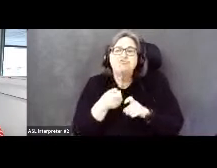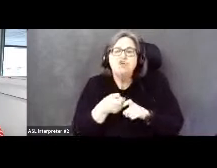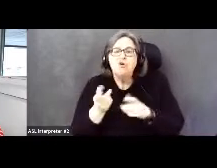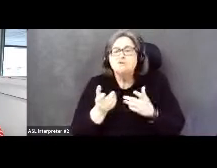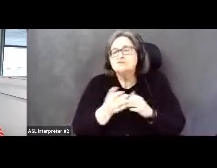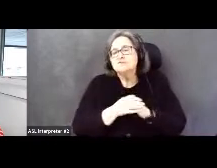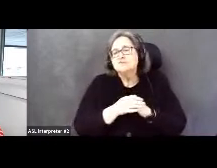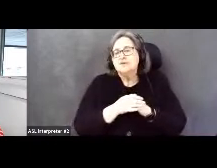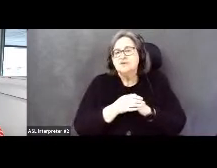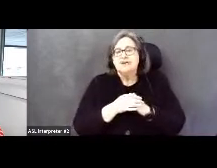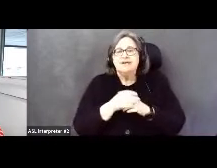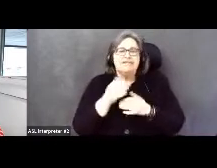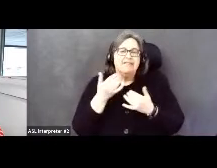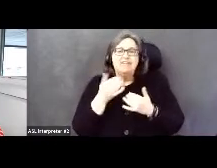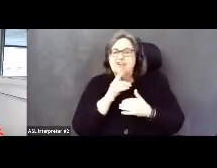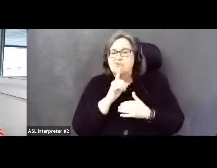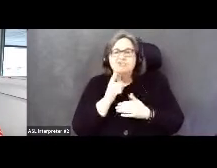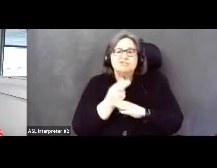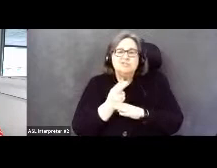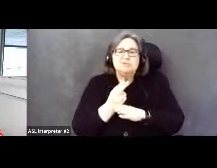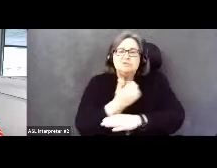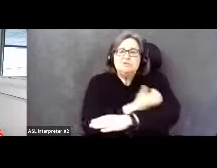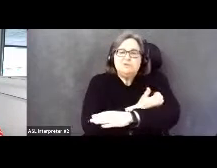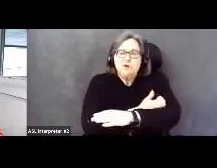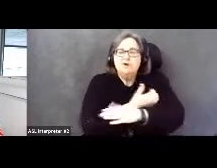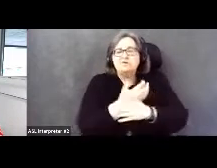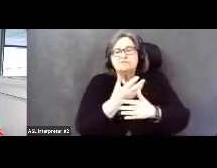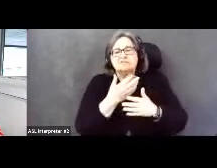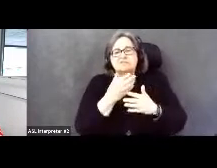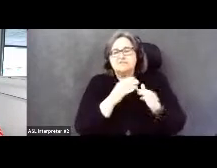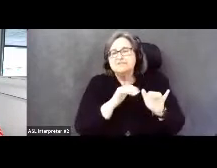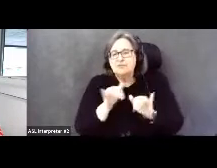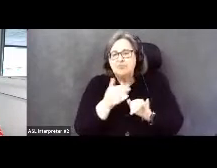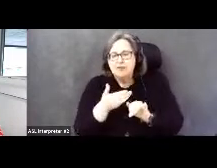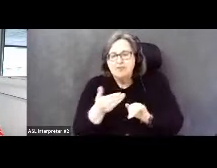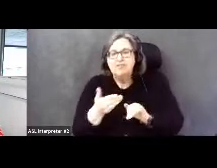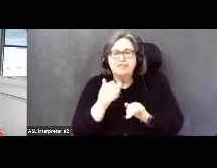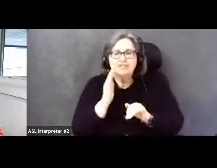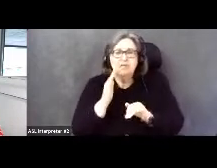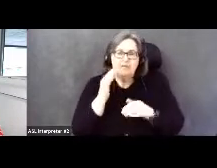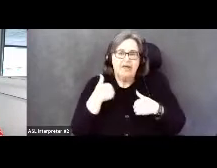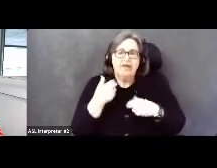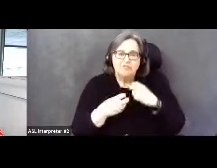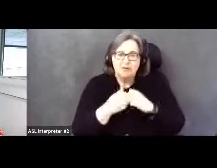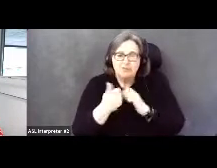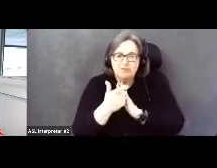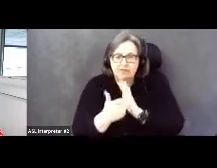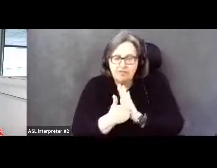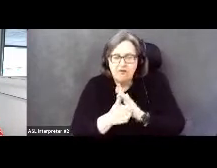drug use and the like which gets them into trouble with at the law. And then the most important to the way of the executive function